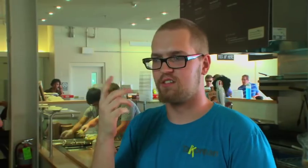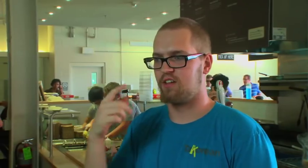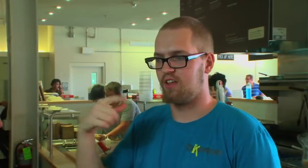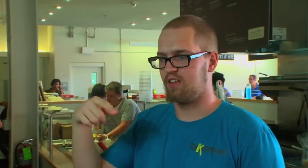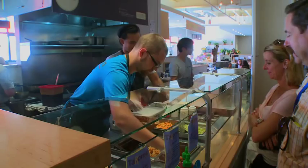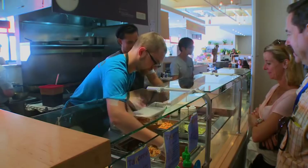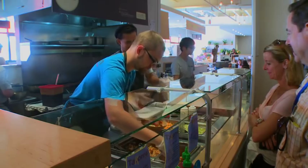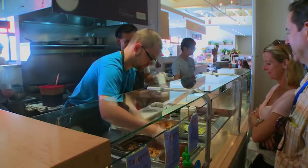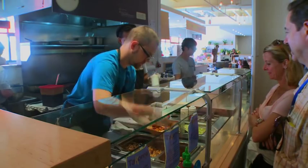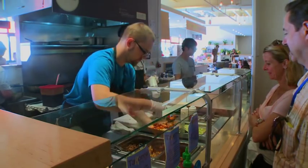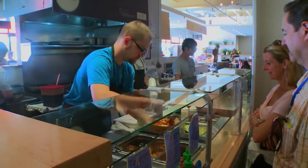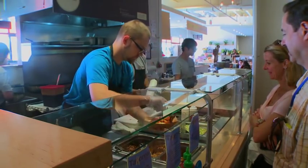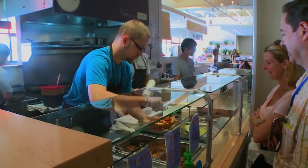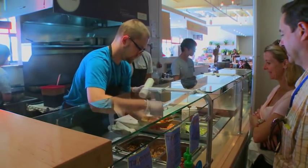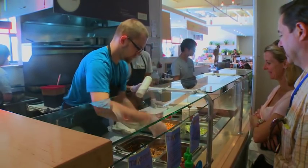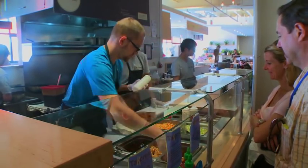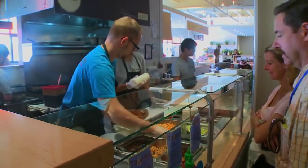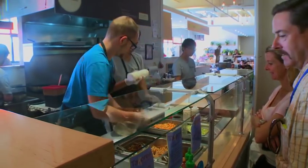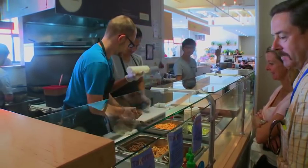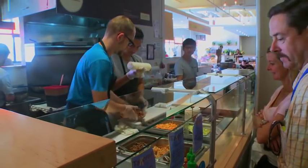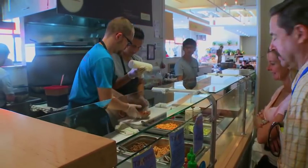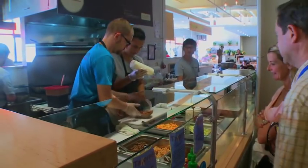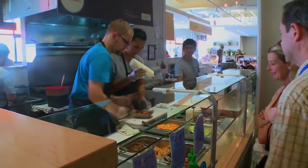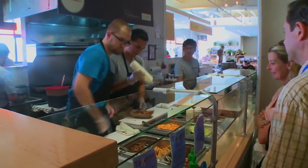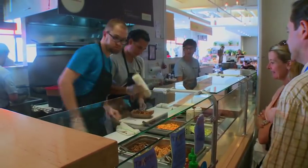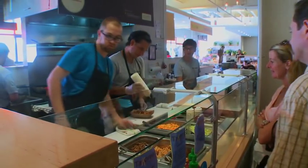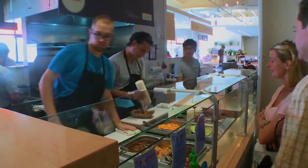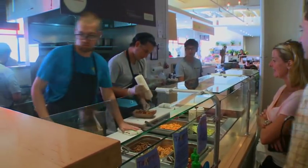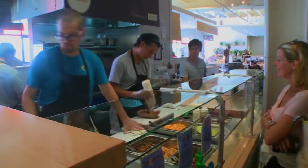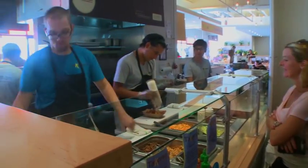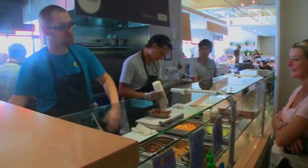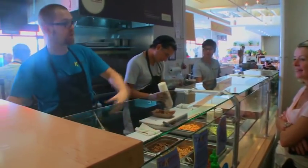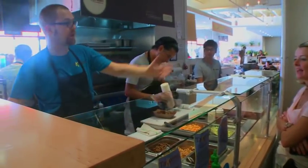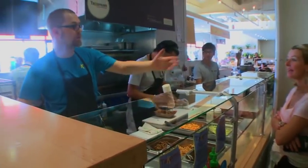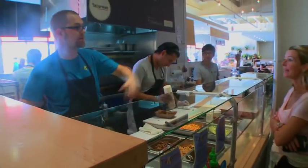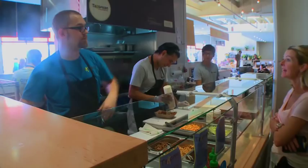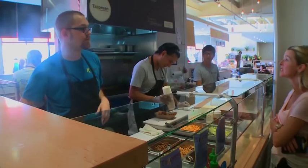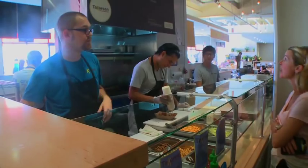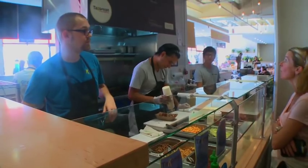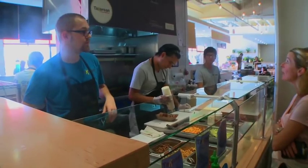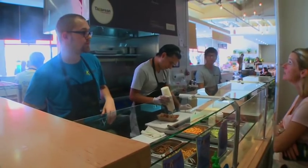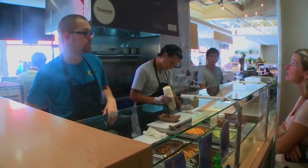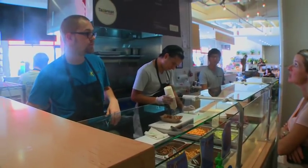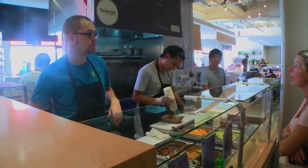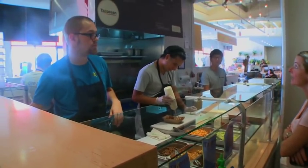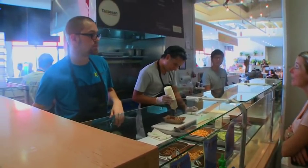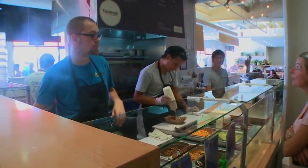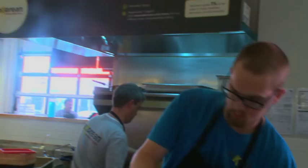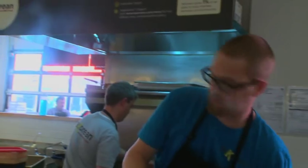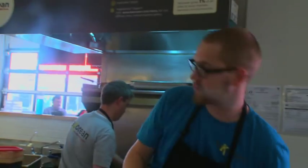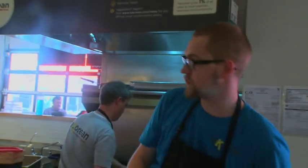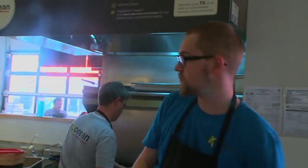at large." Suggs can read lips and interact with people verbally, as well.